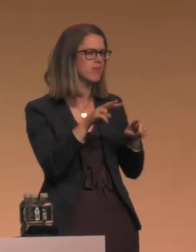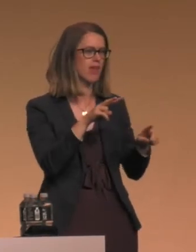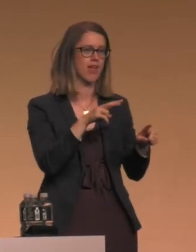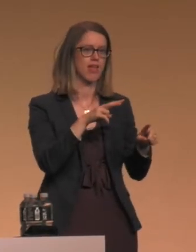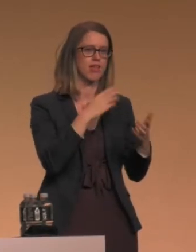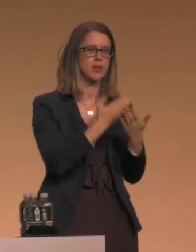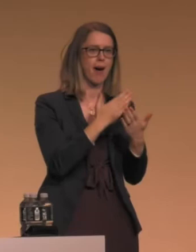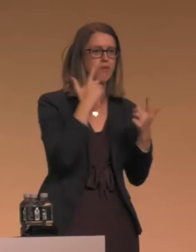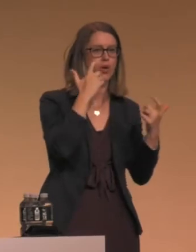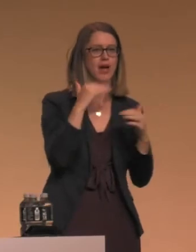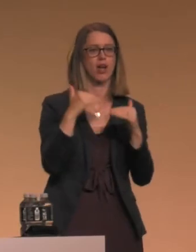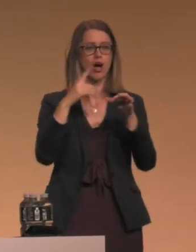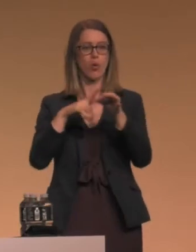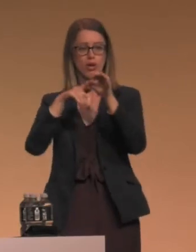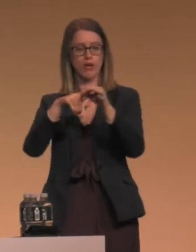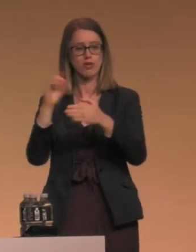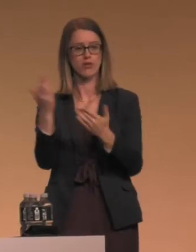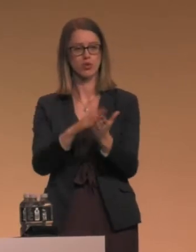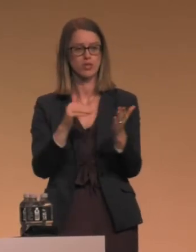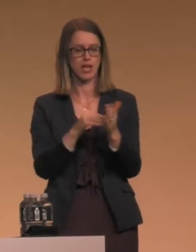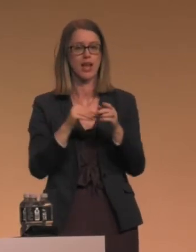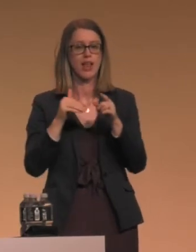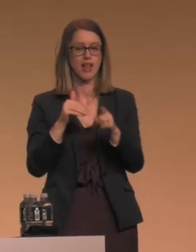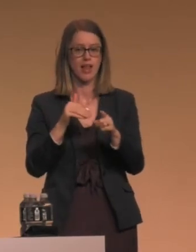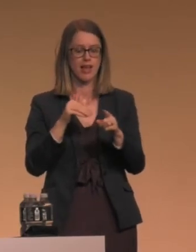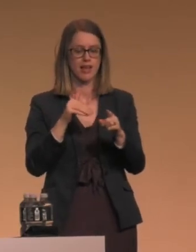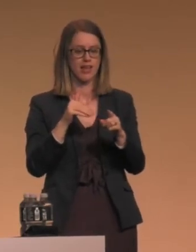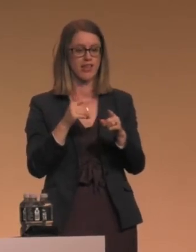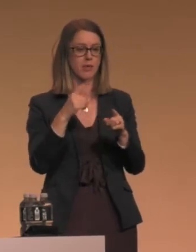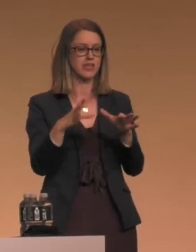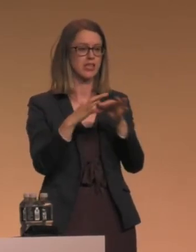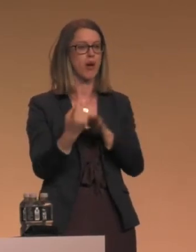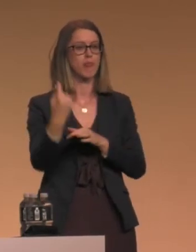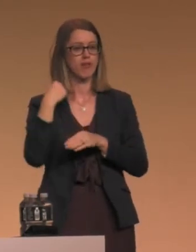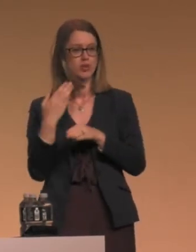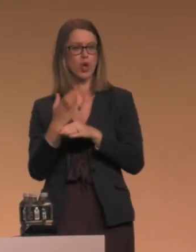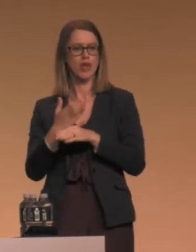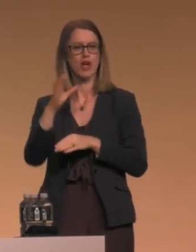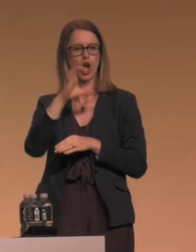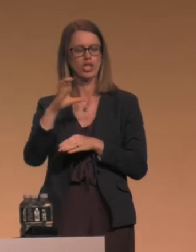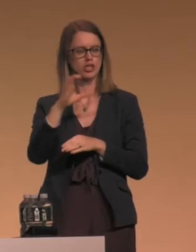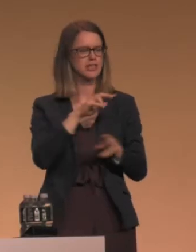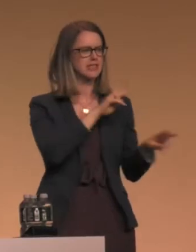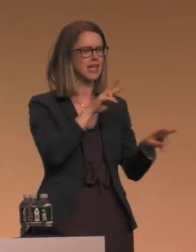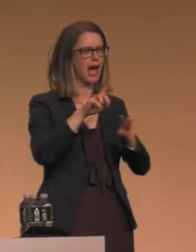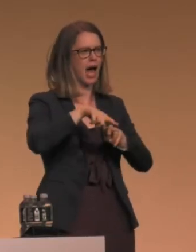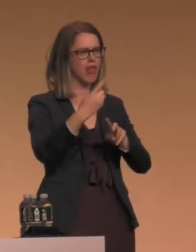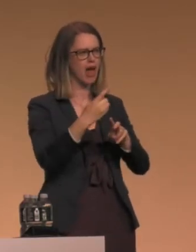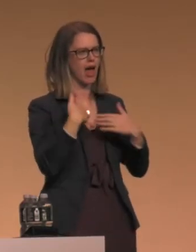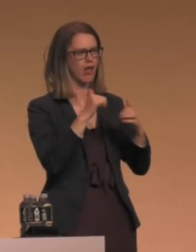and the high quality of health services in New Zealand have also managed with my previous work in the college to see many other health services around the globe.